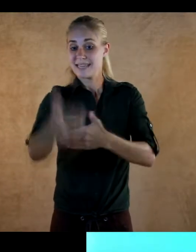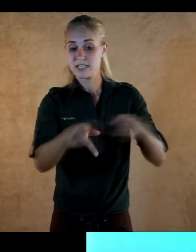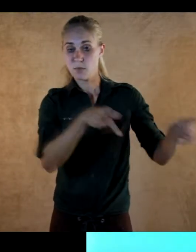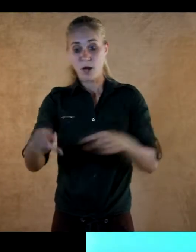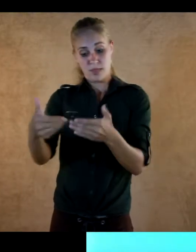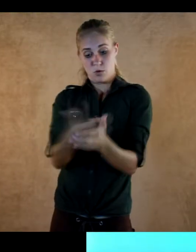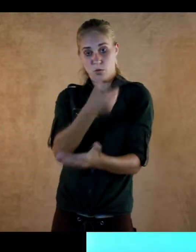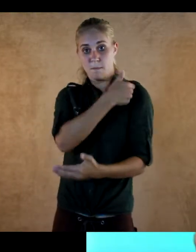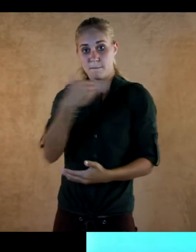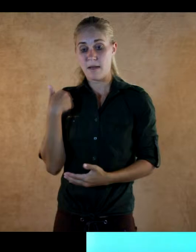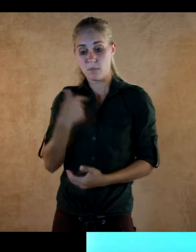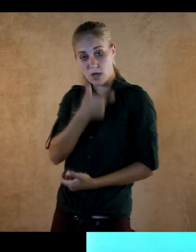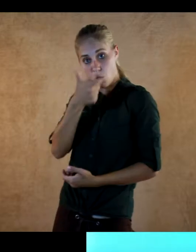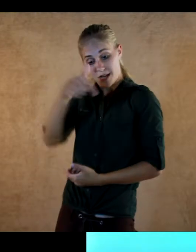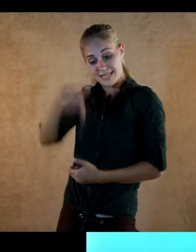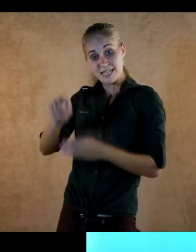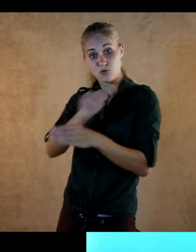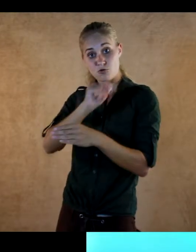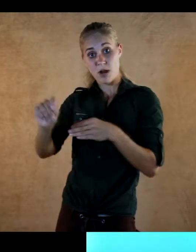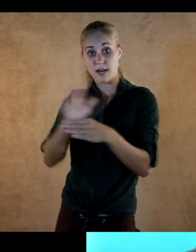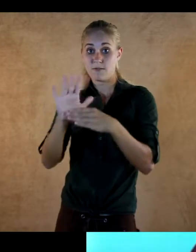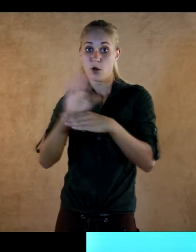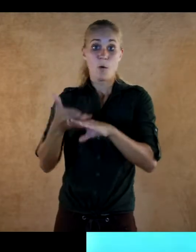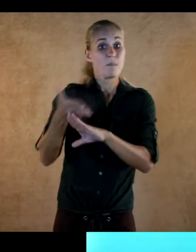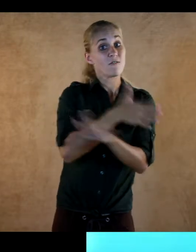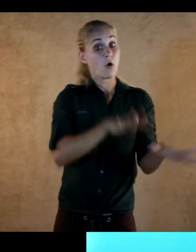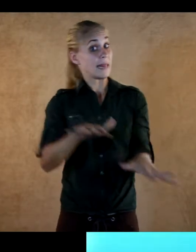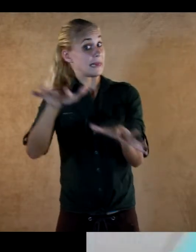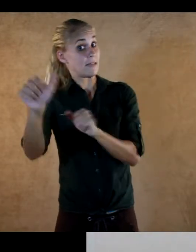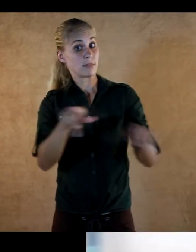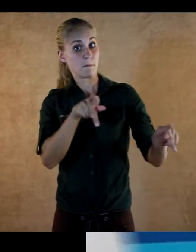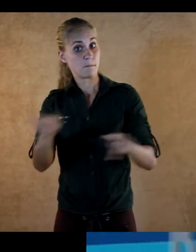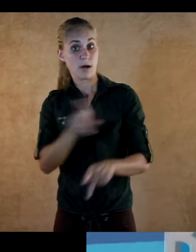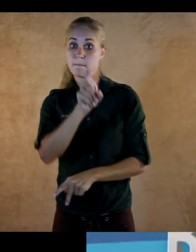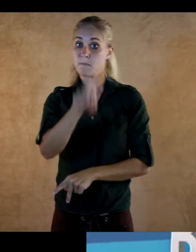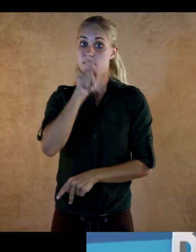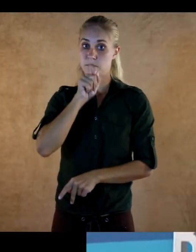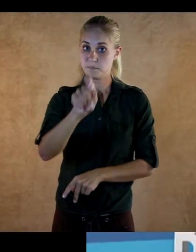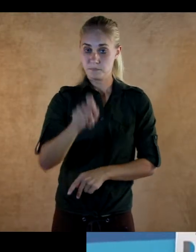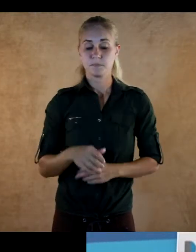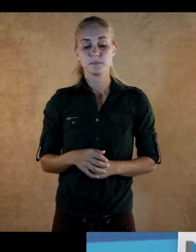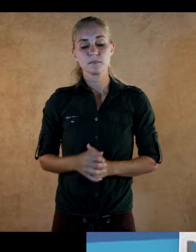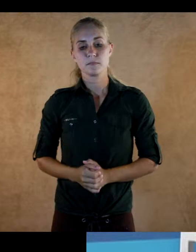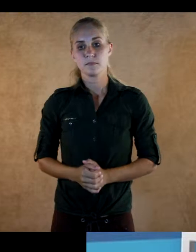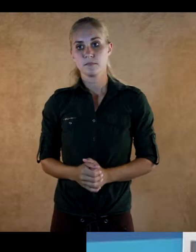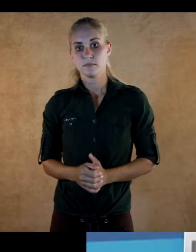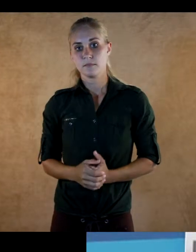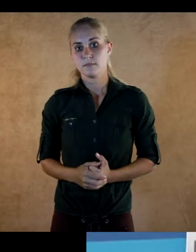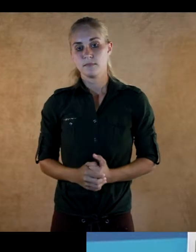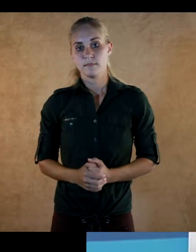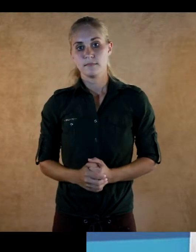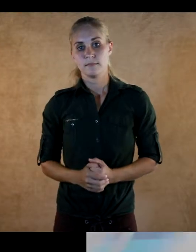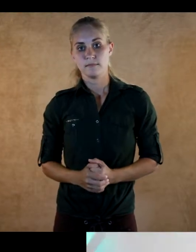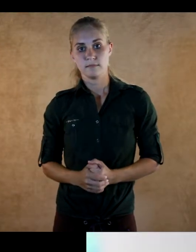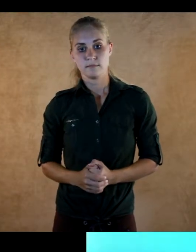and be sure to watch this training video before they leave.